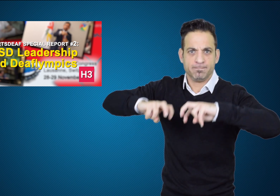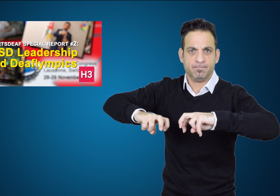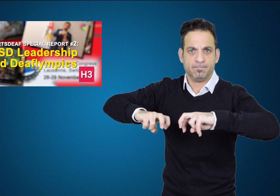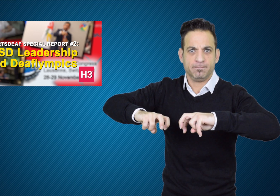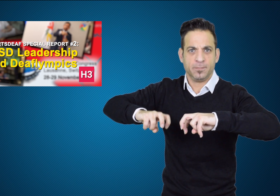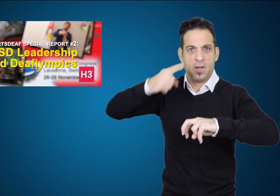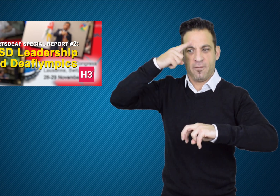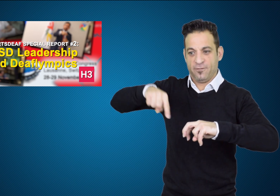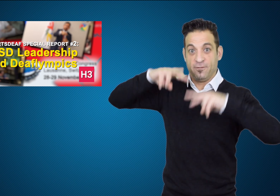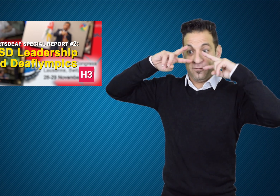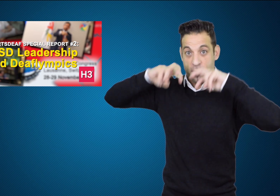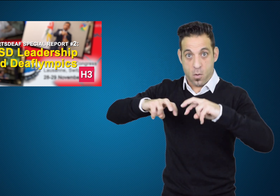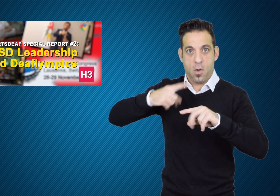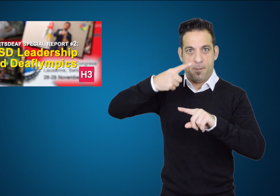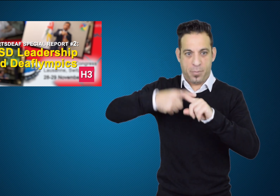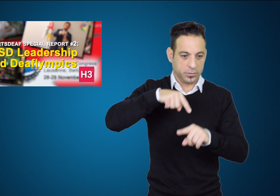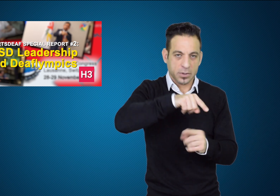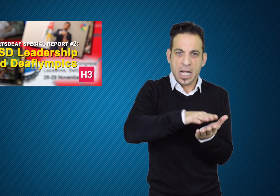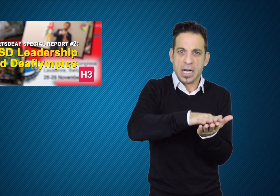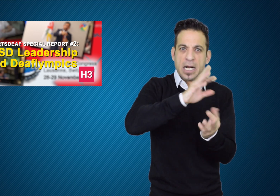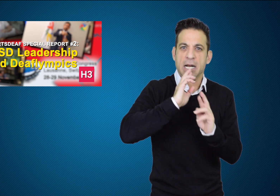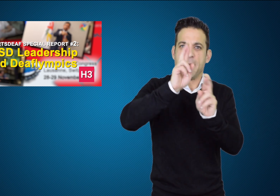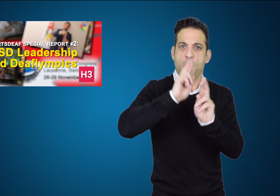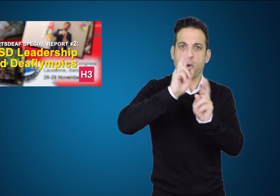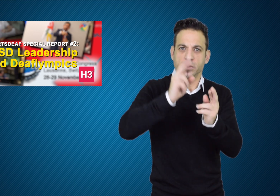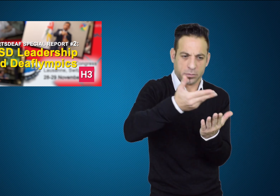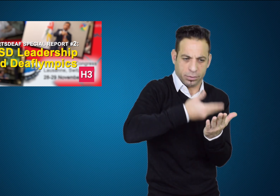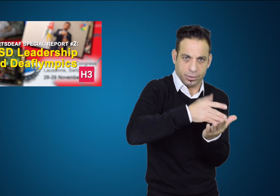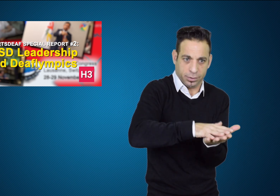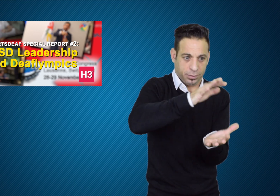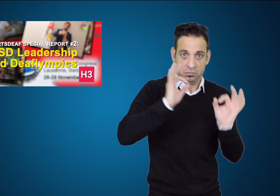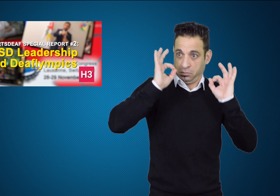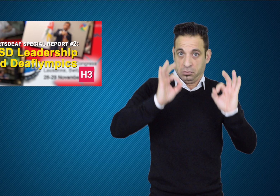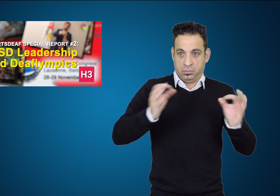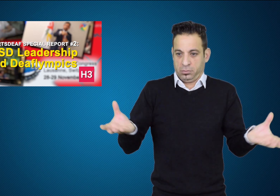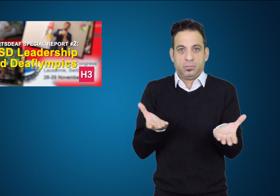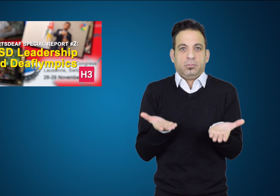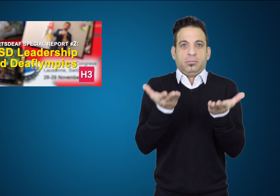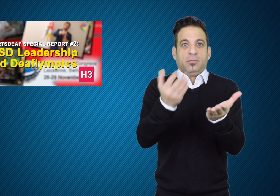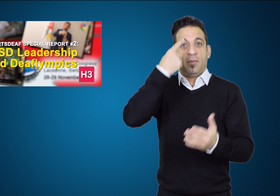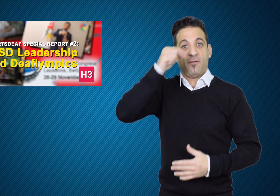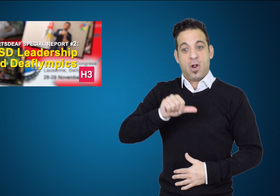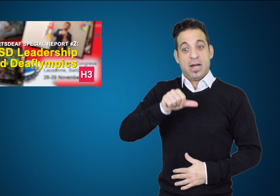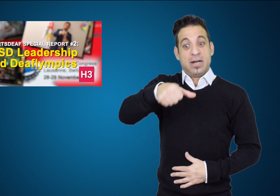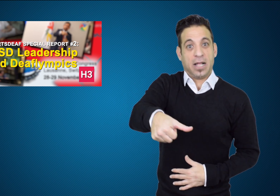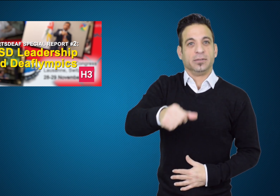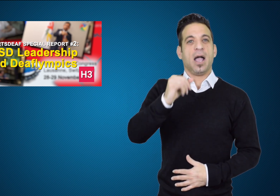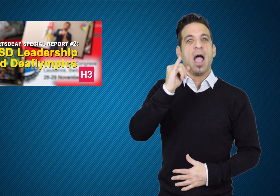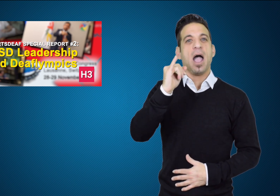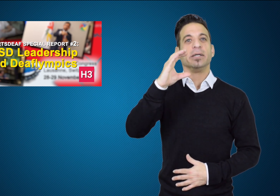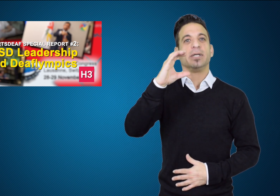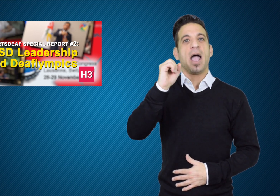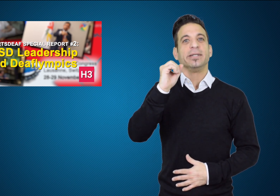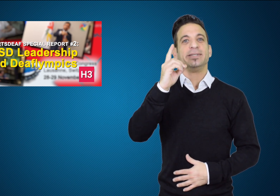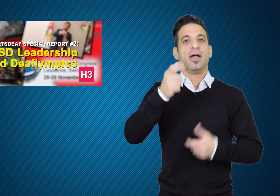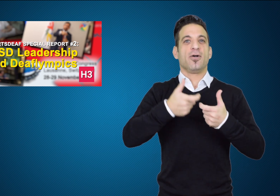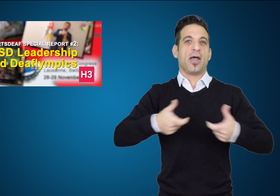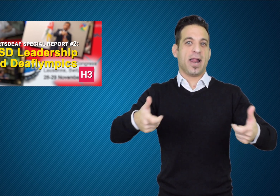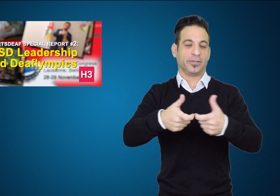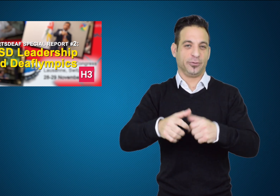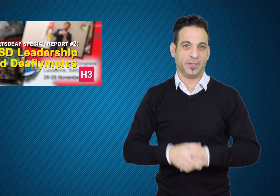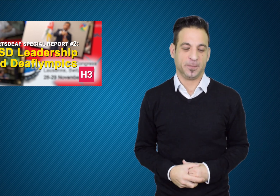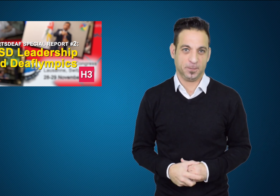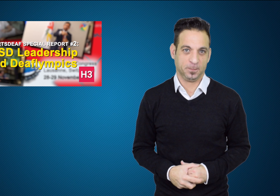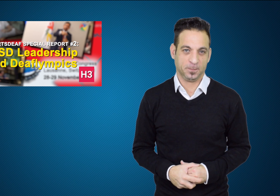and prepare a report for the next ICSD Congress.